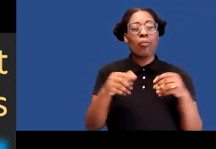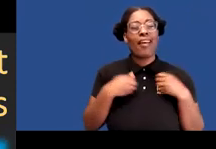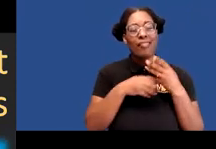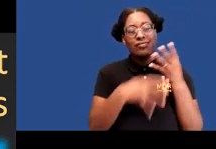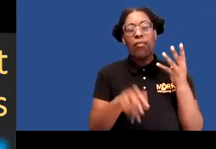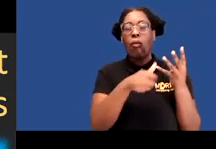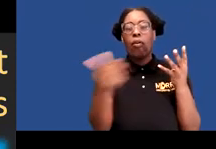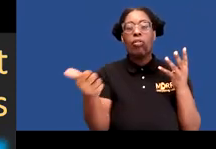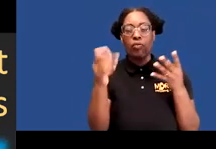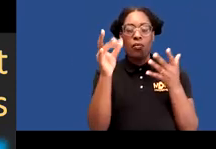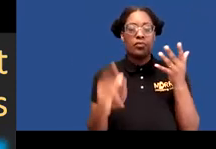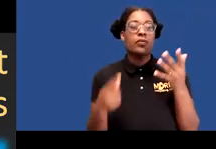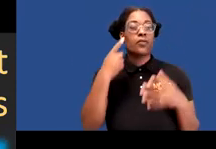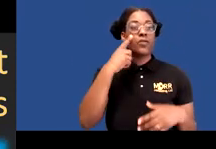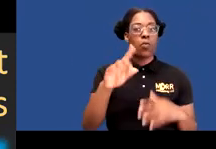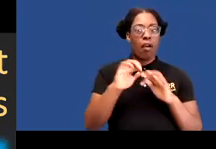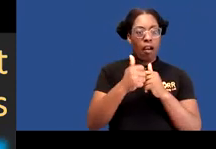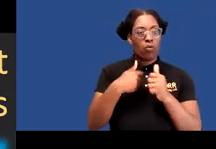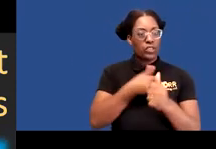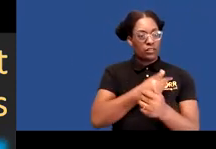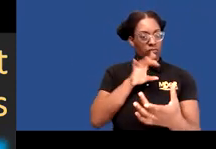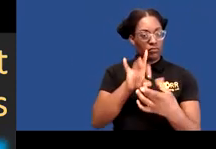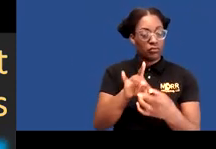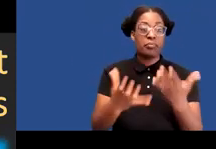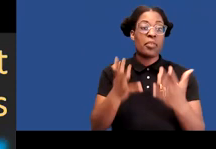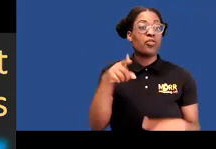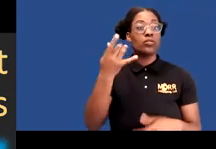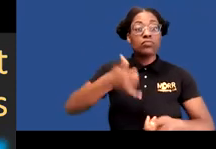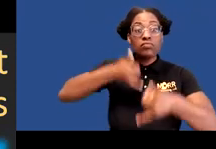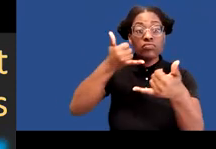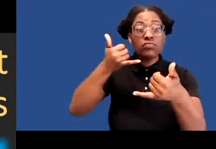such as speaking by phone and just utilizing audio there